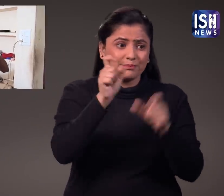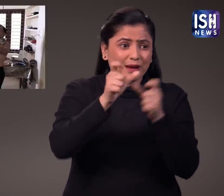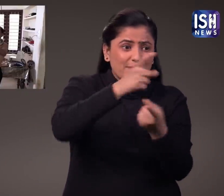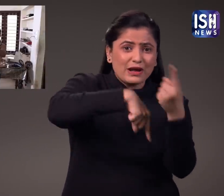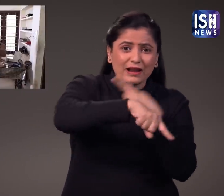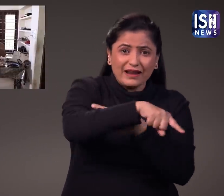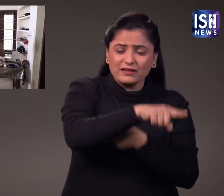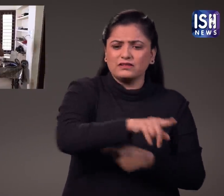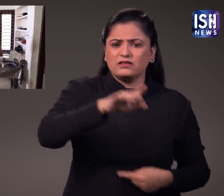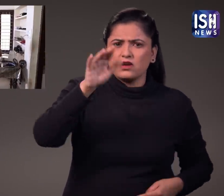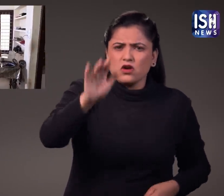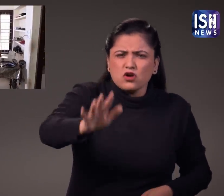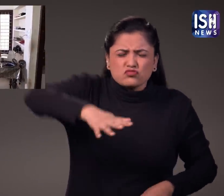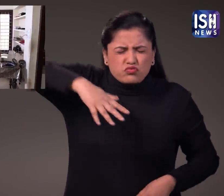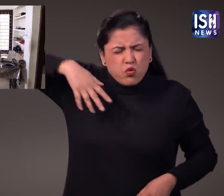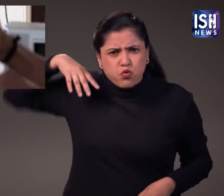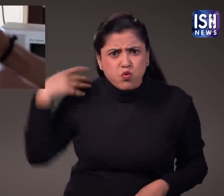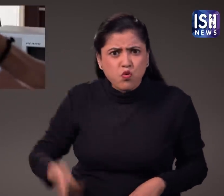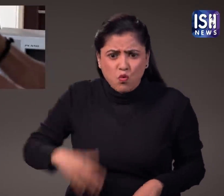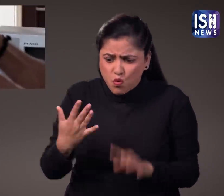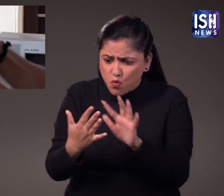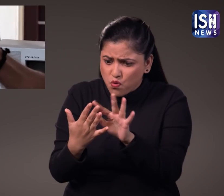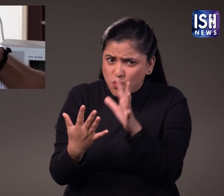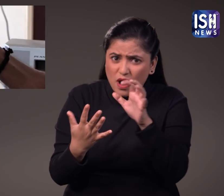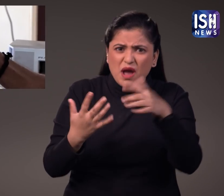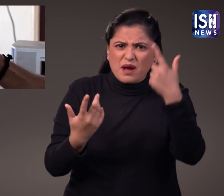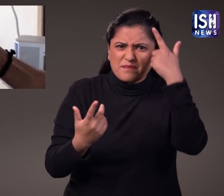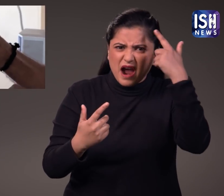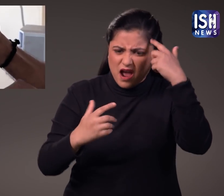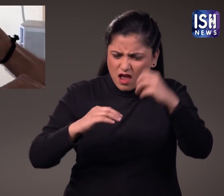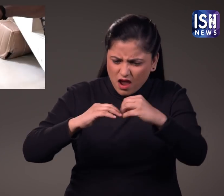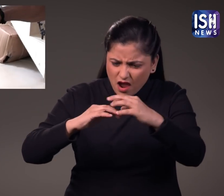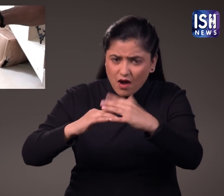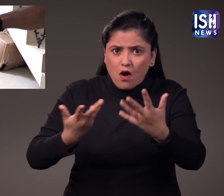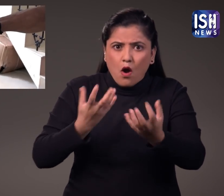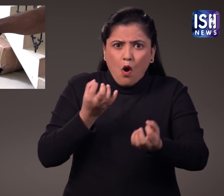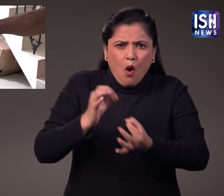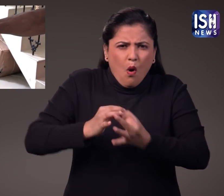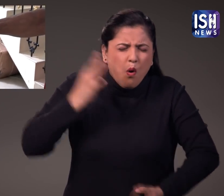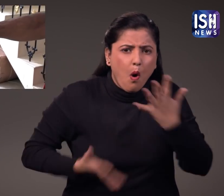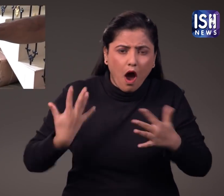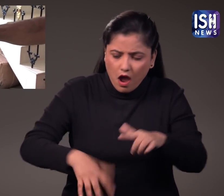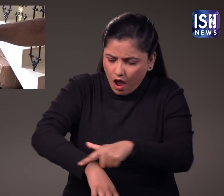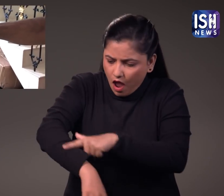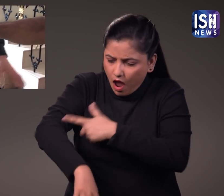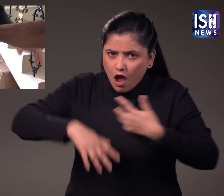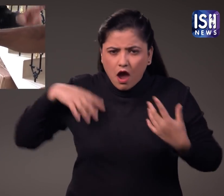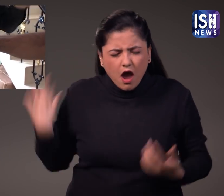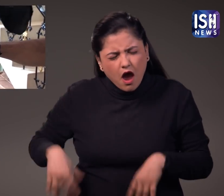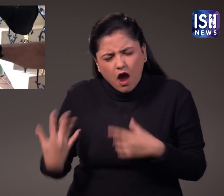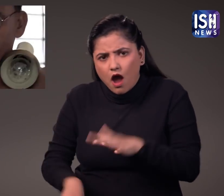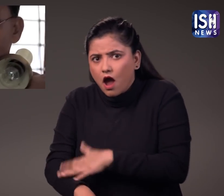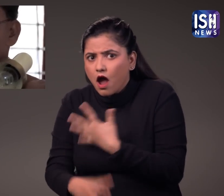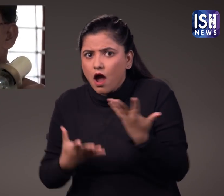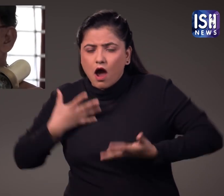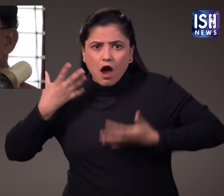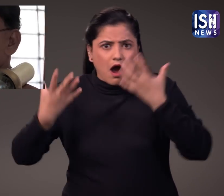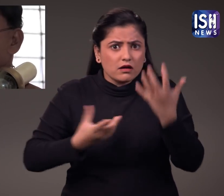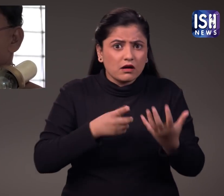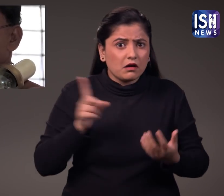Generally when people get electrocuted, they would get burns over their hands etc.